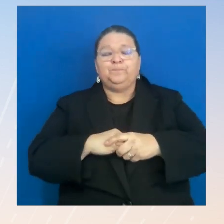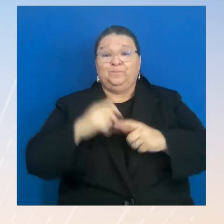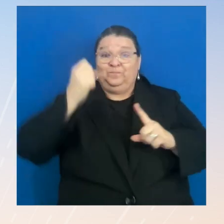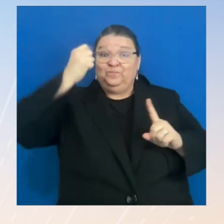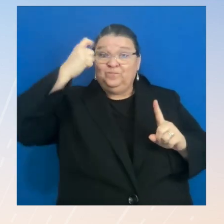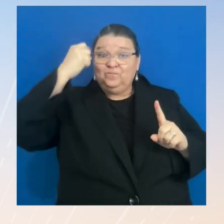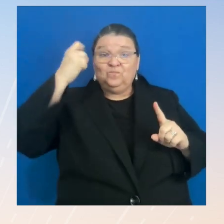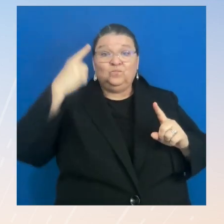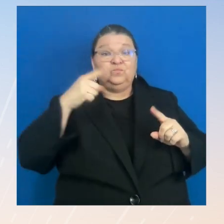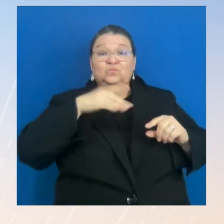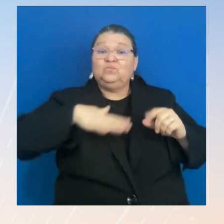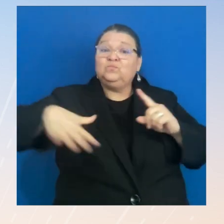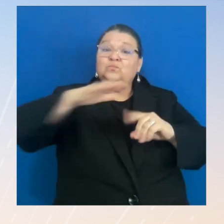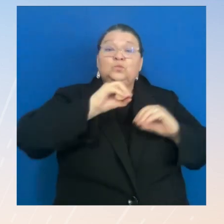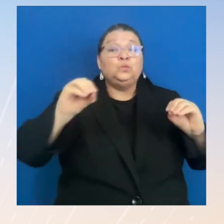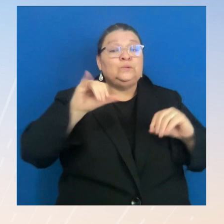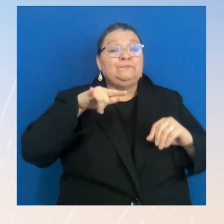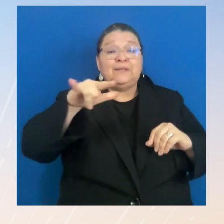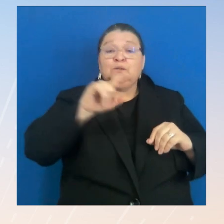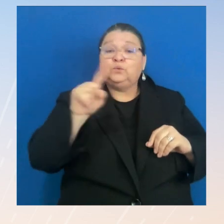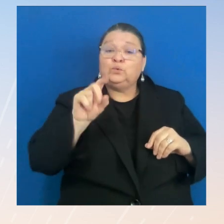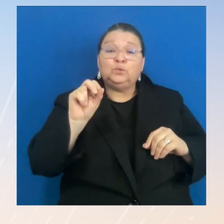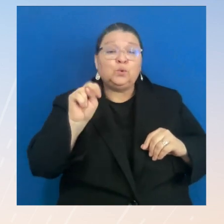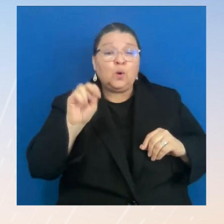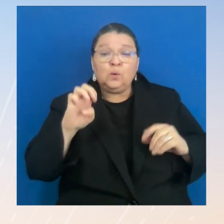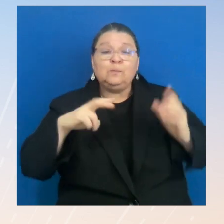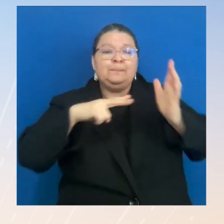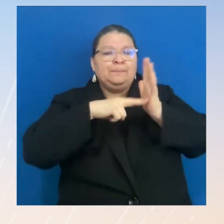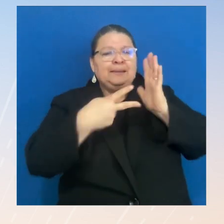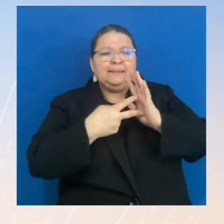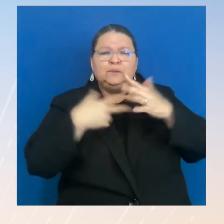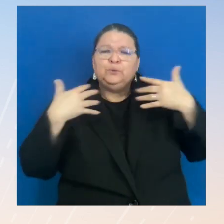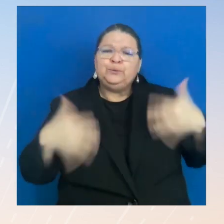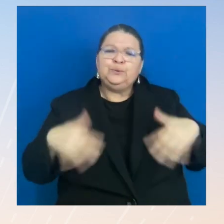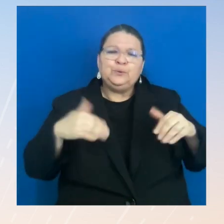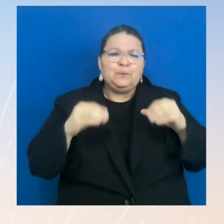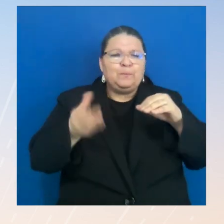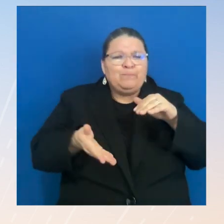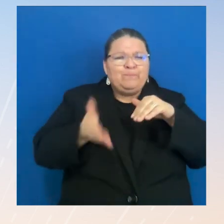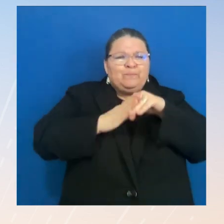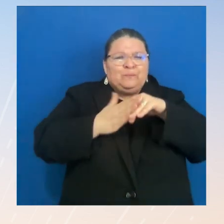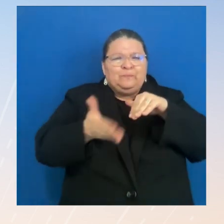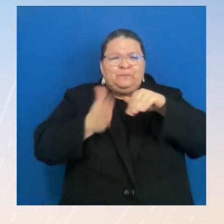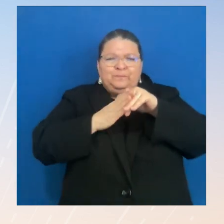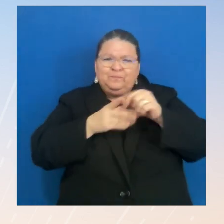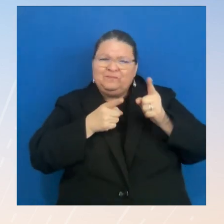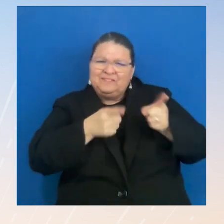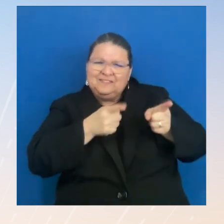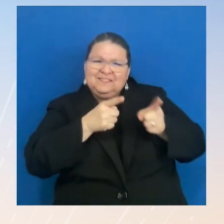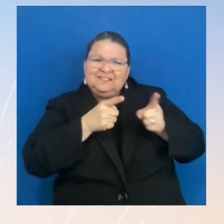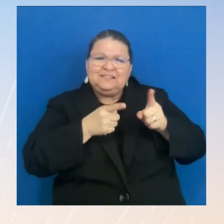I don't believe there's a lot of advocates calling for that at this point in time from Capitol Hill, but we certainly understand and recognize